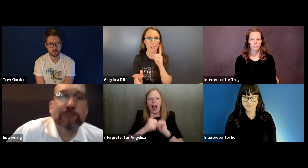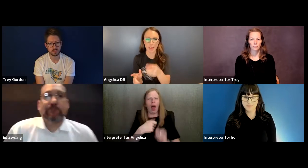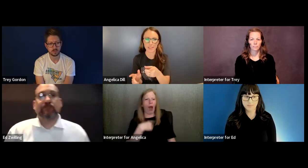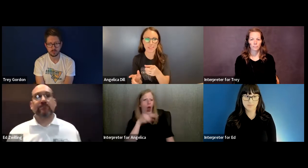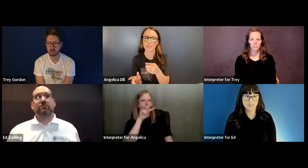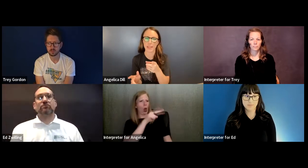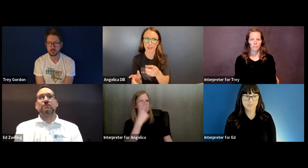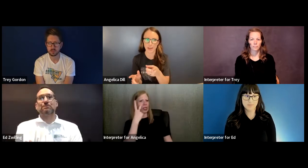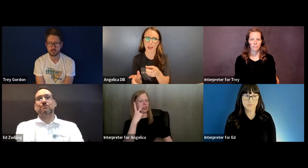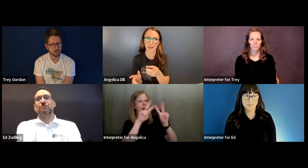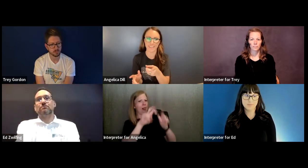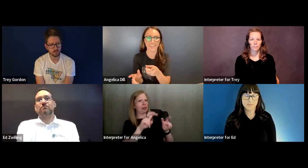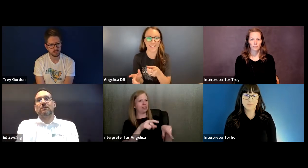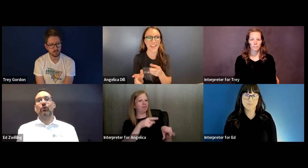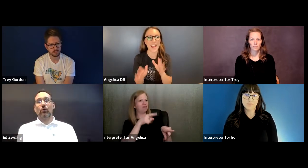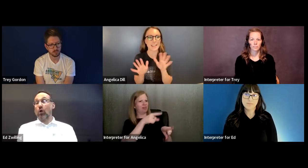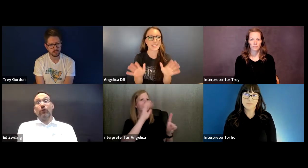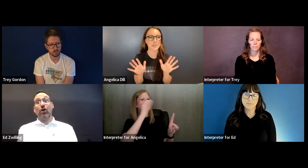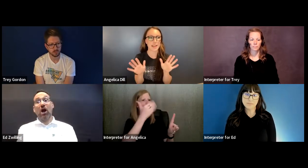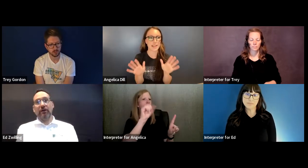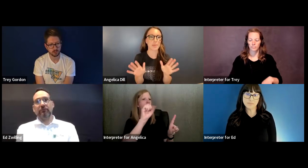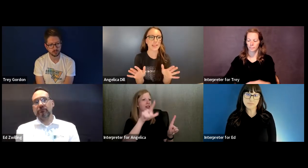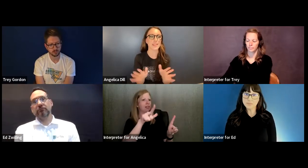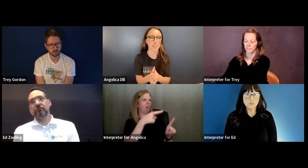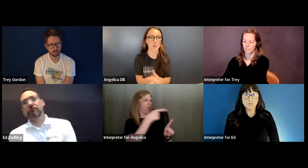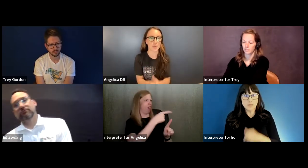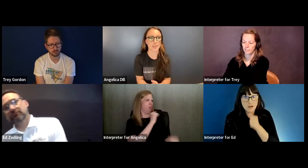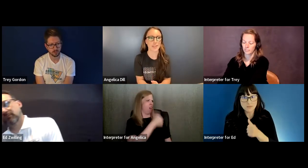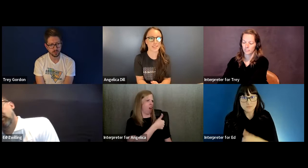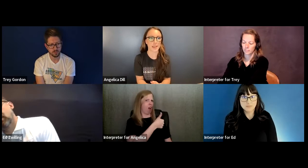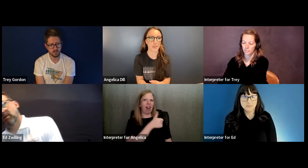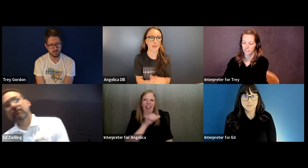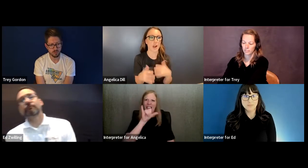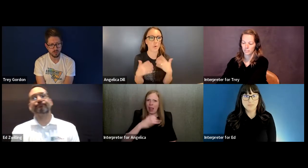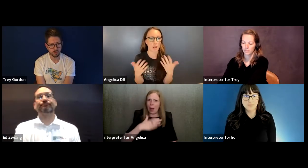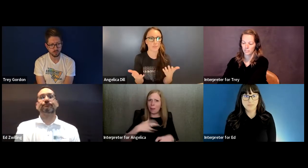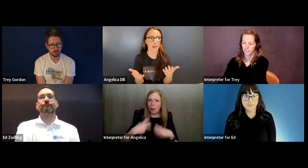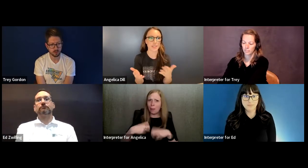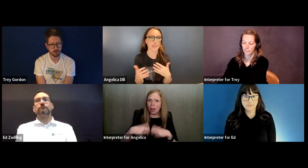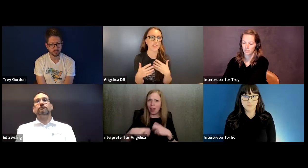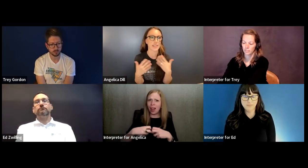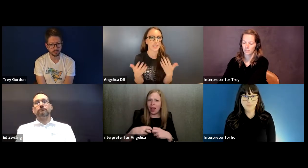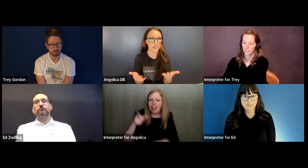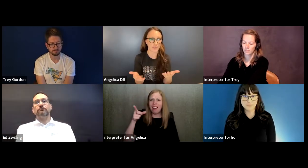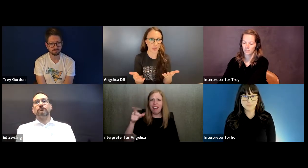that seems like not and that's another issue with it is that they are not qualified to even identify